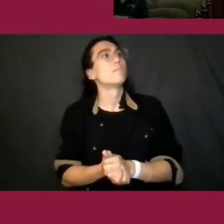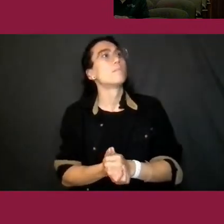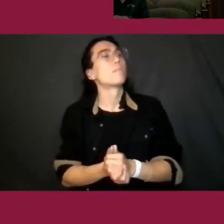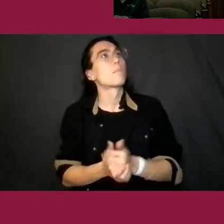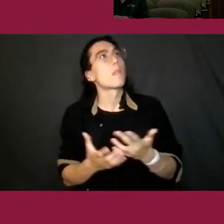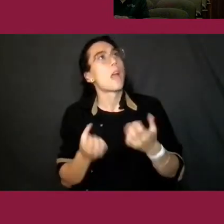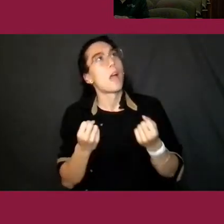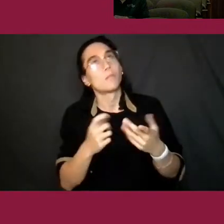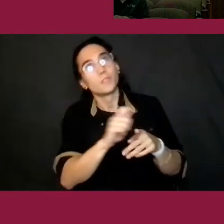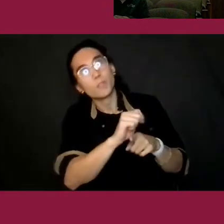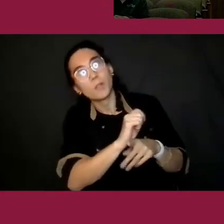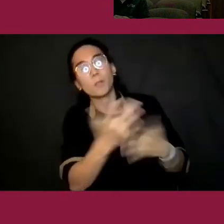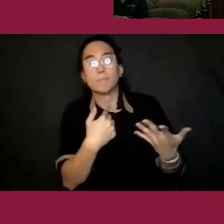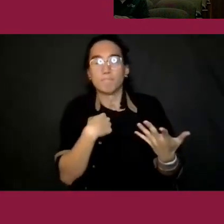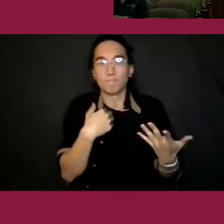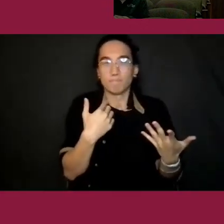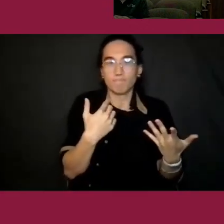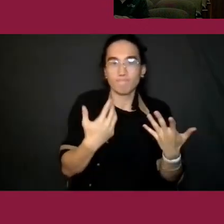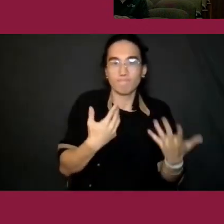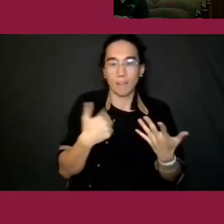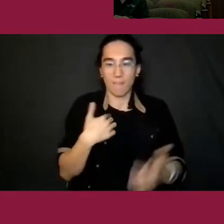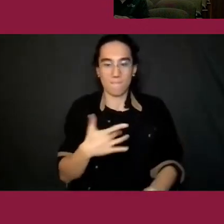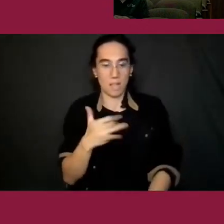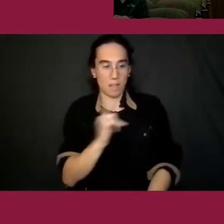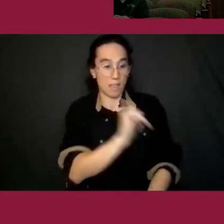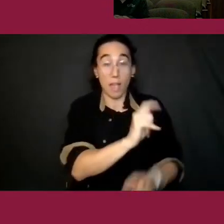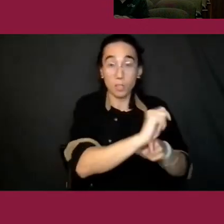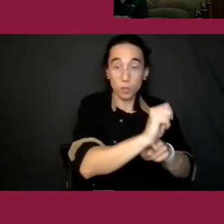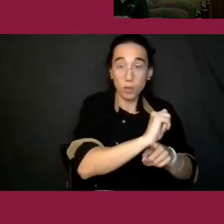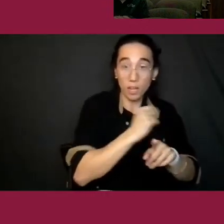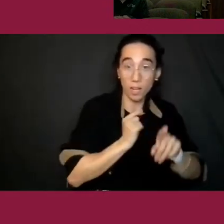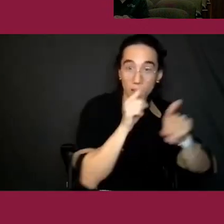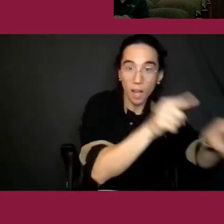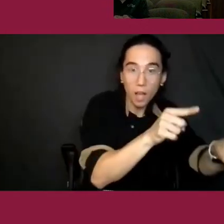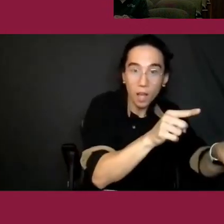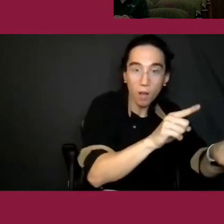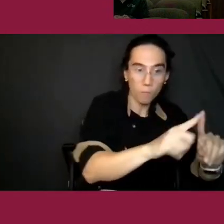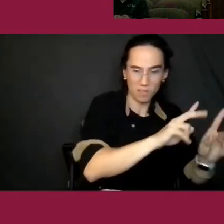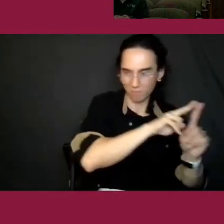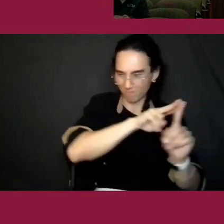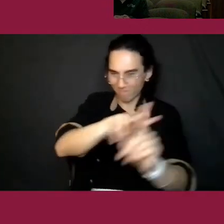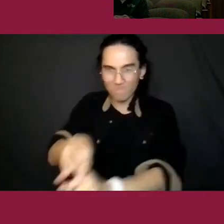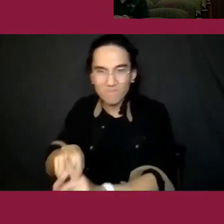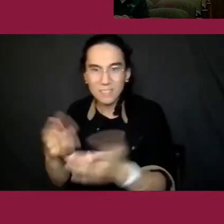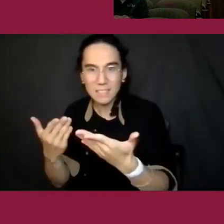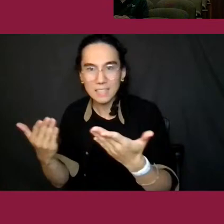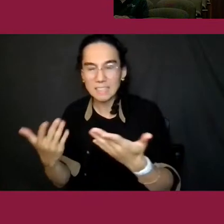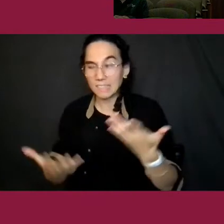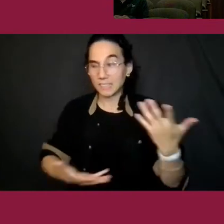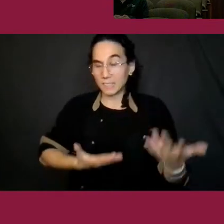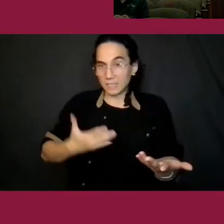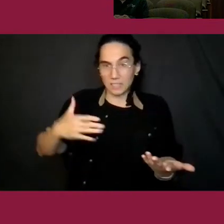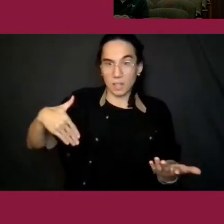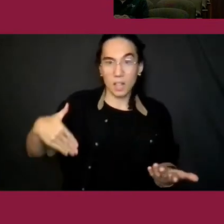haven't seen it applied. That's what surprises me and that's what's concerning. This training is outstanding.